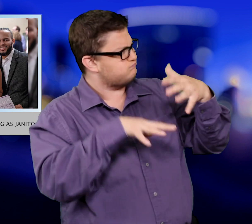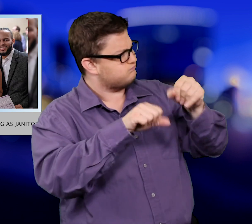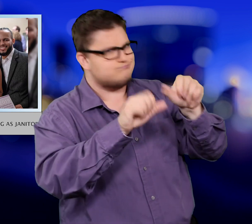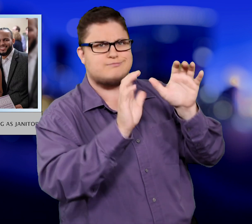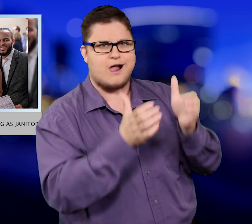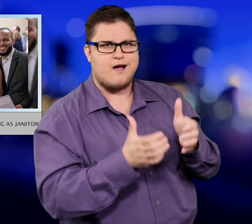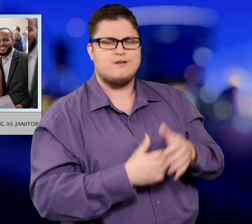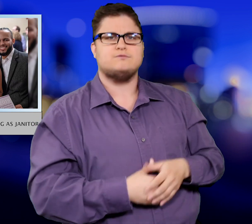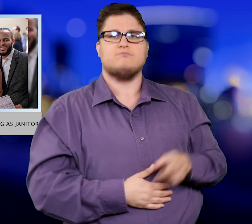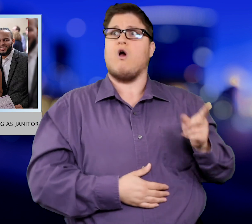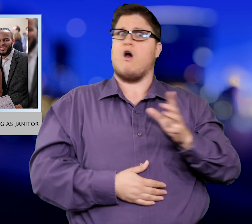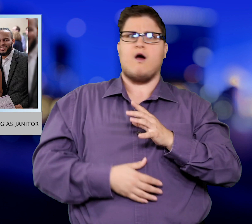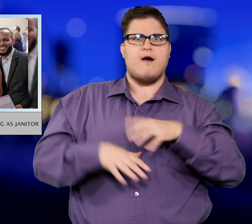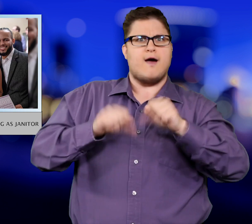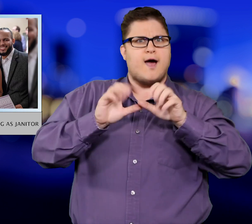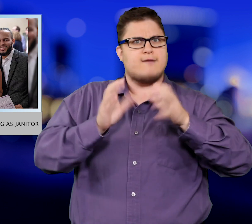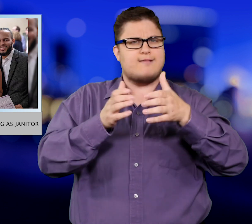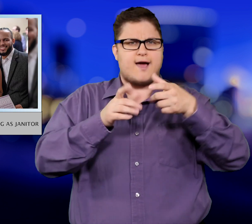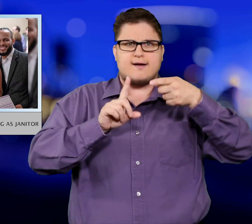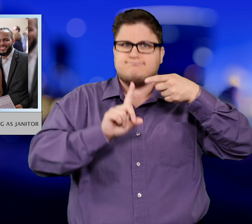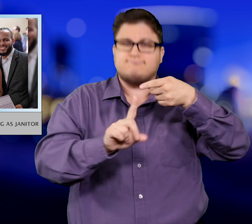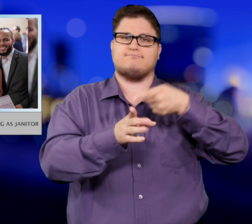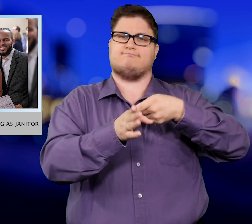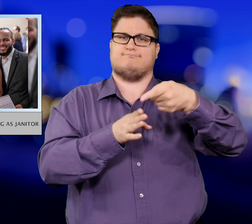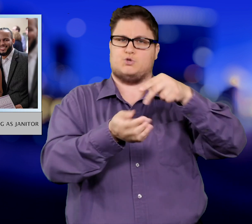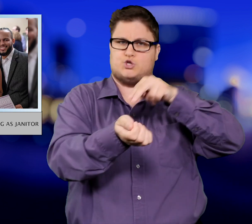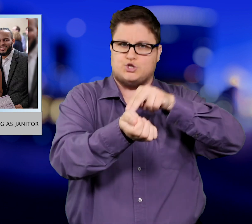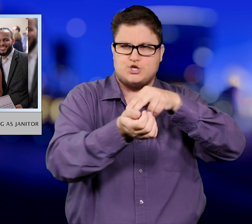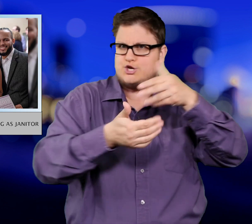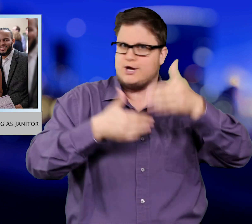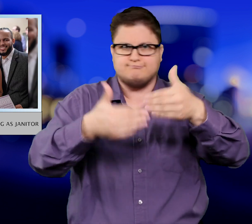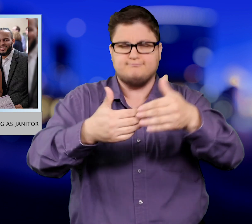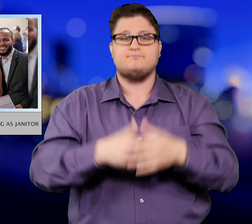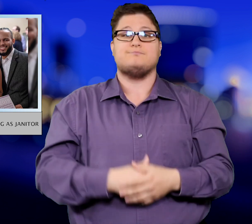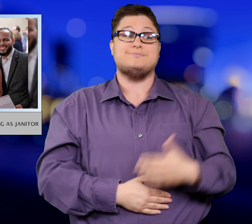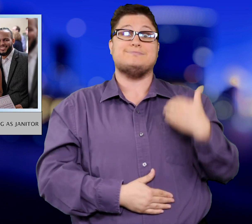it inspired him to take nursing classes at NYU.